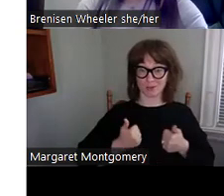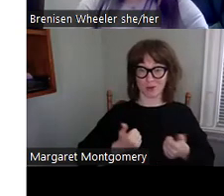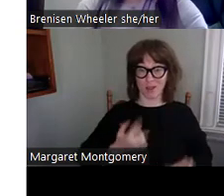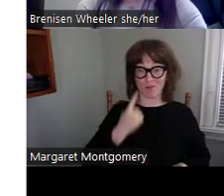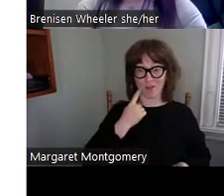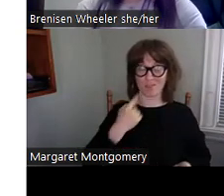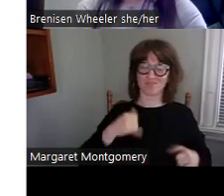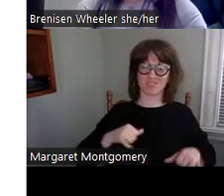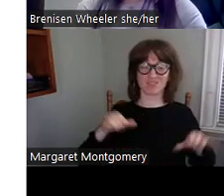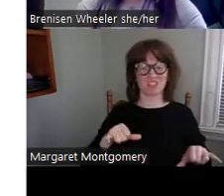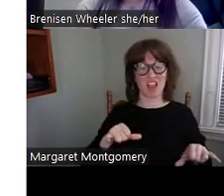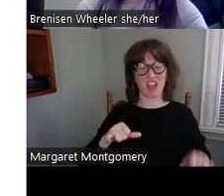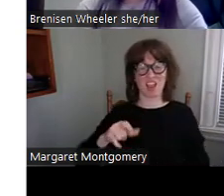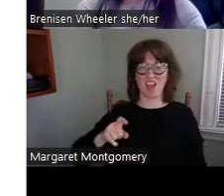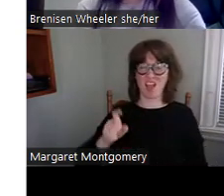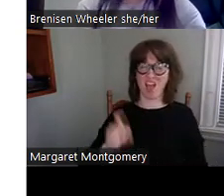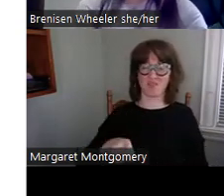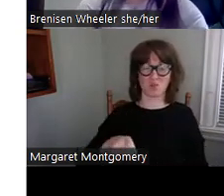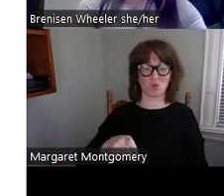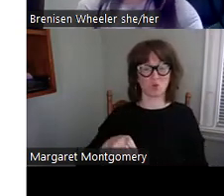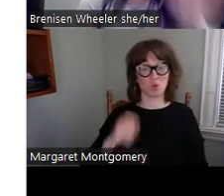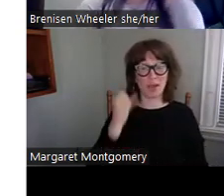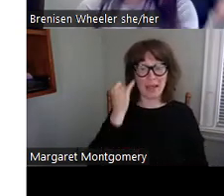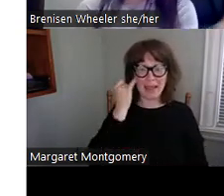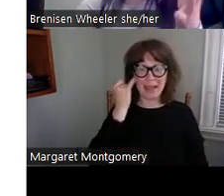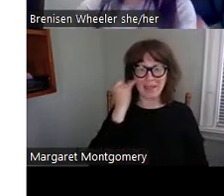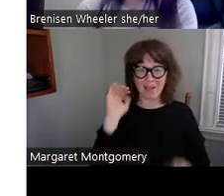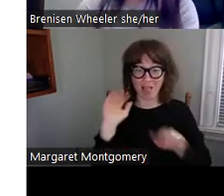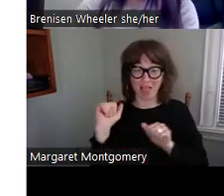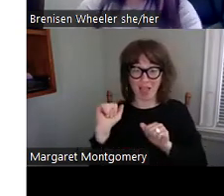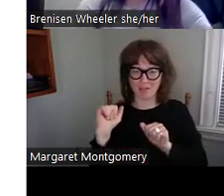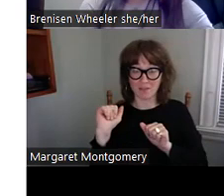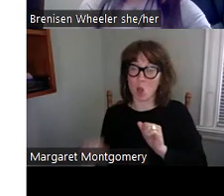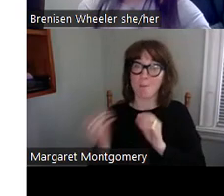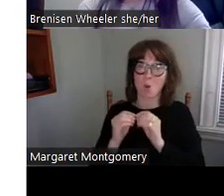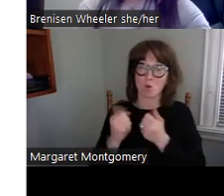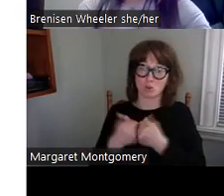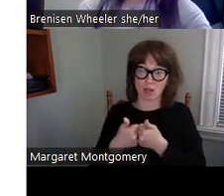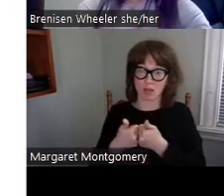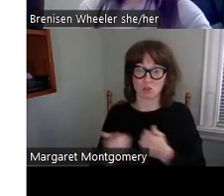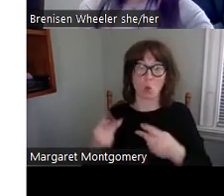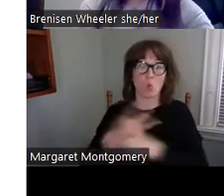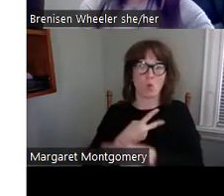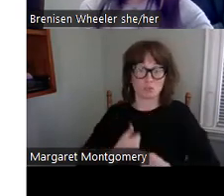in that moment, or by leaving what post even more challenging. 13:10:02 That's more even more challenges that the survivor doesn't have the capacity